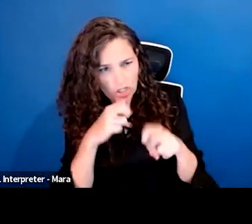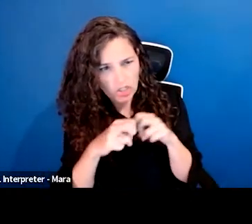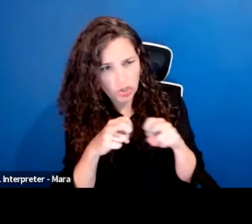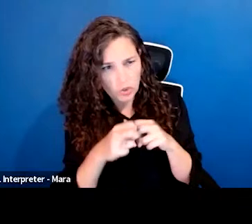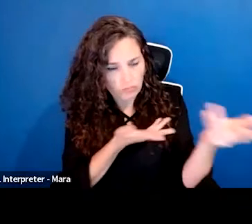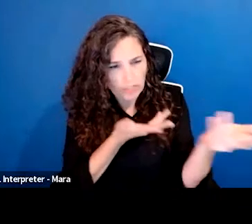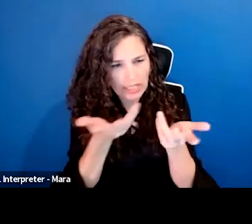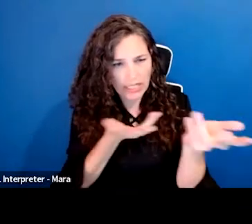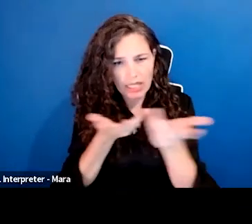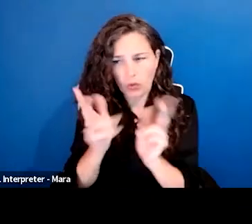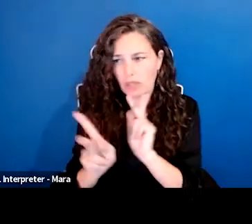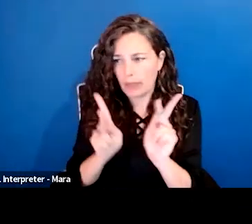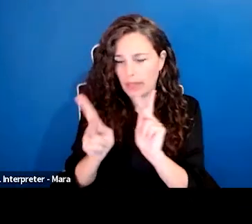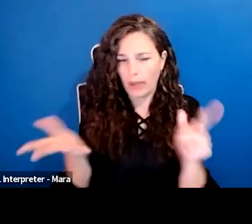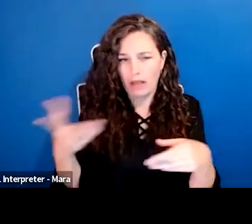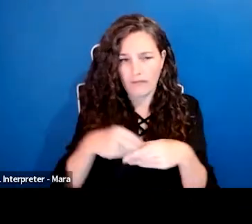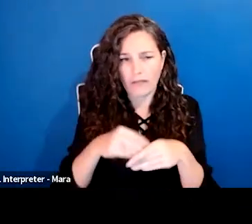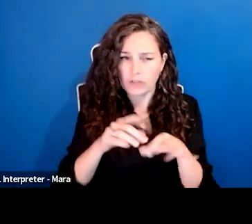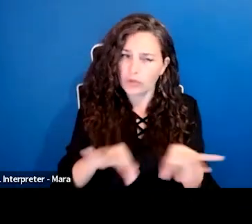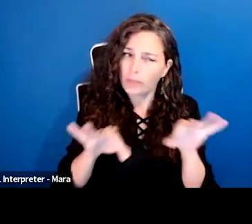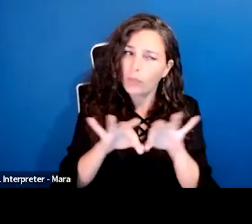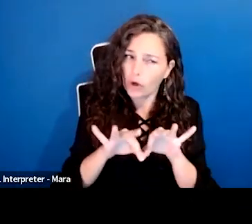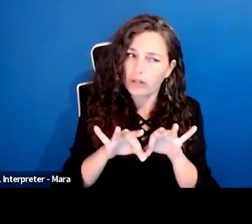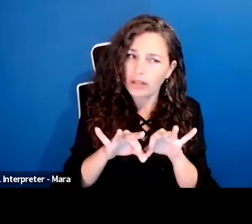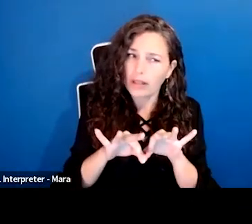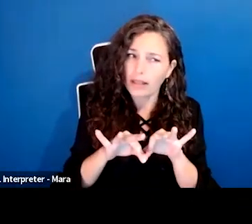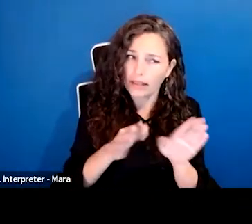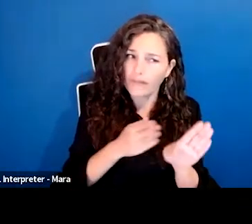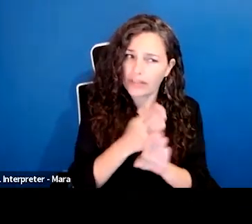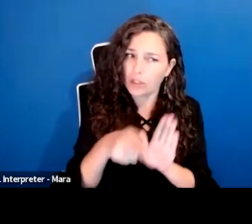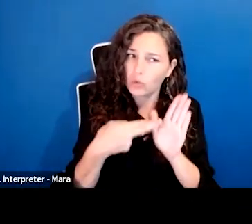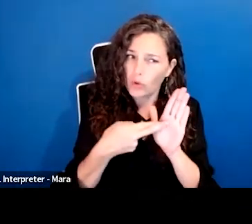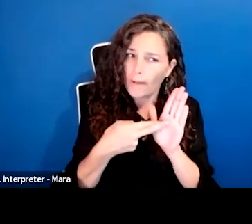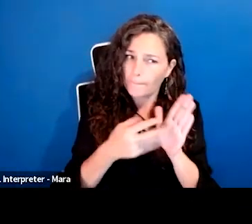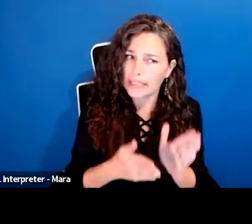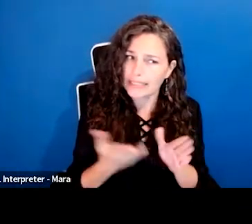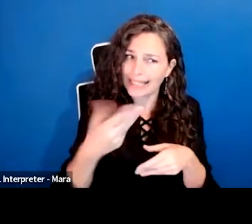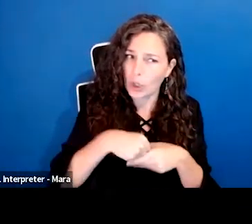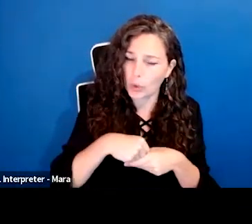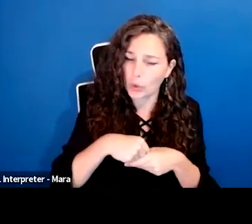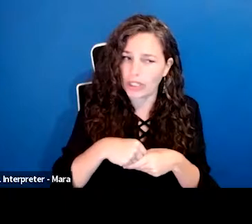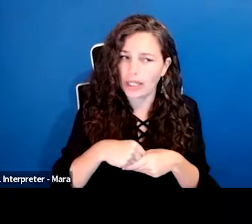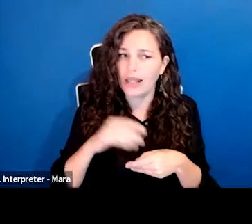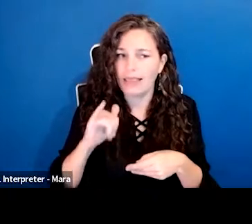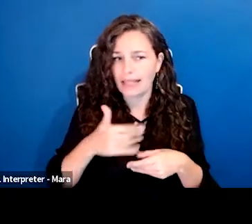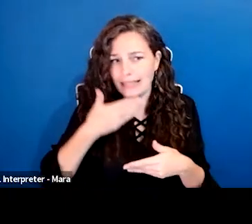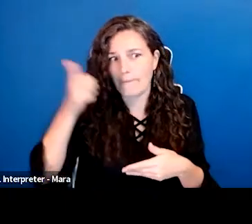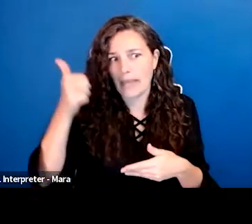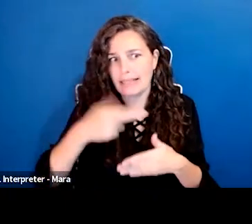So we wanna see the field rep conclude them. It's usually the best possible outcome. So if it takes another